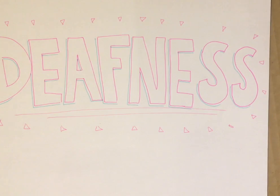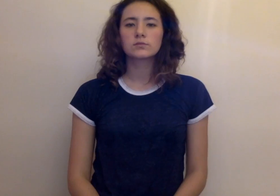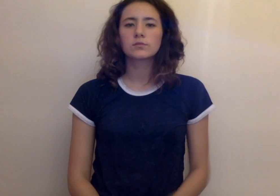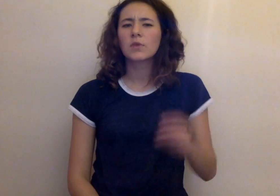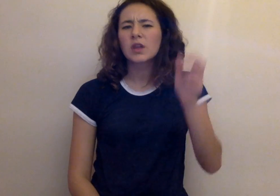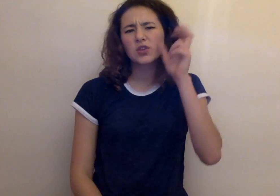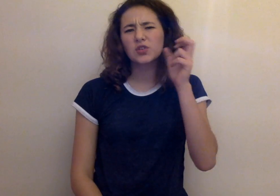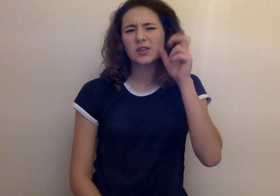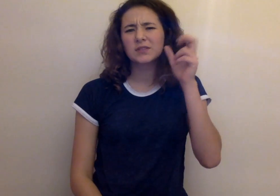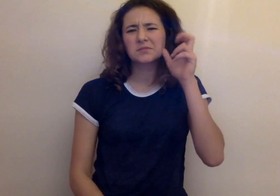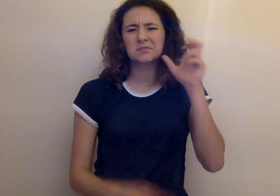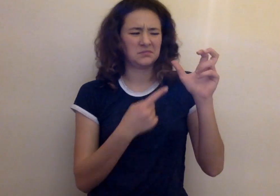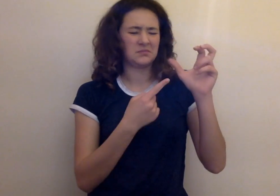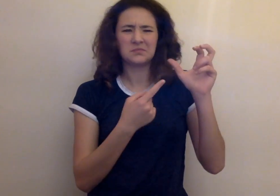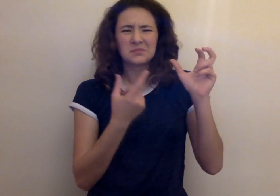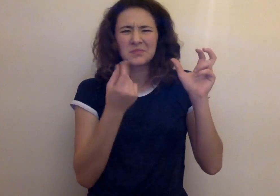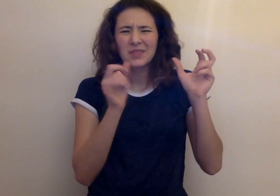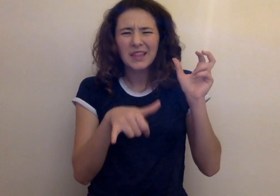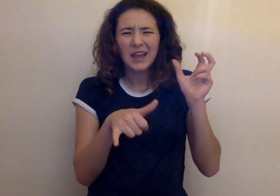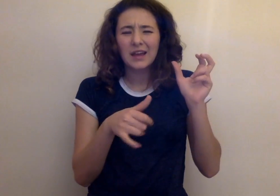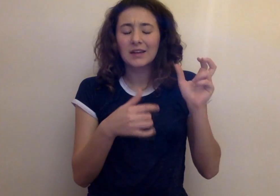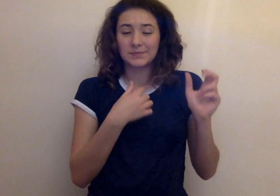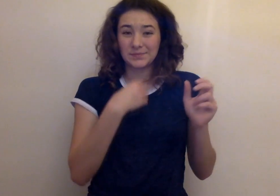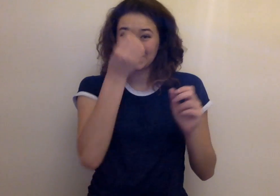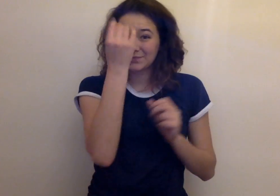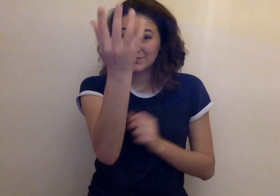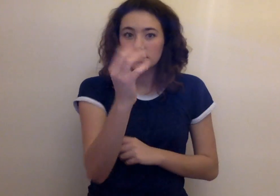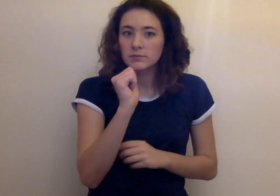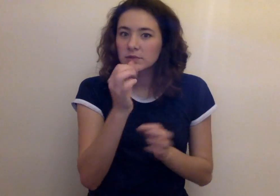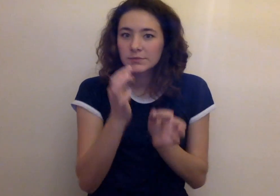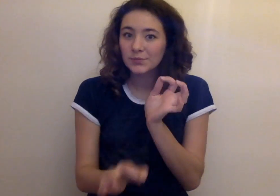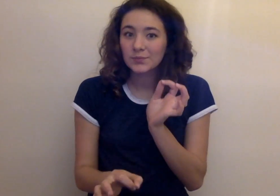So, what is hearing? Hearing is not that simple.